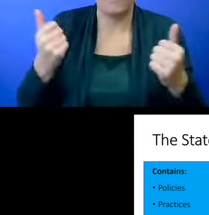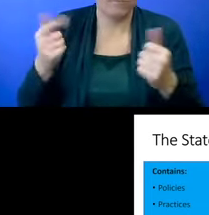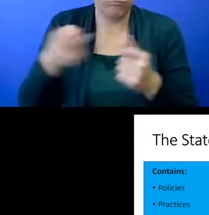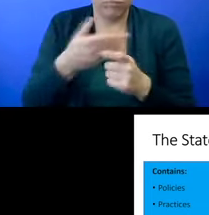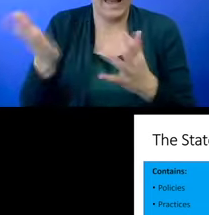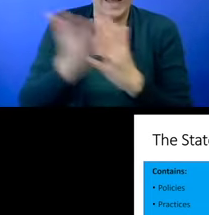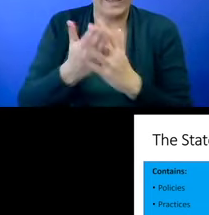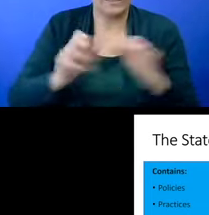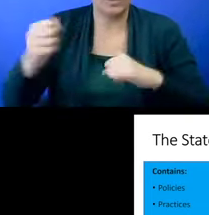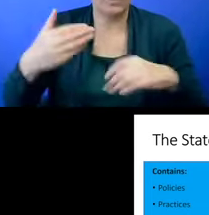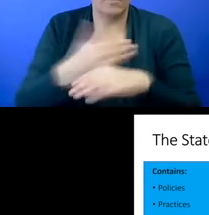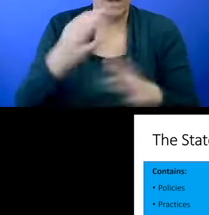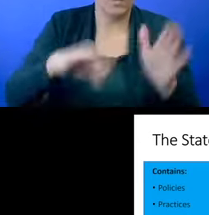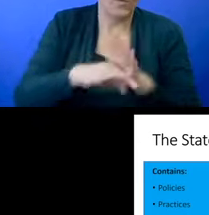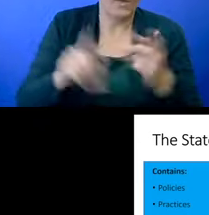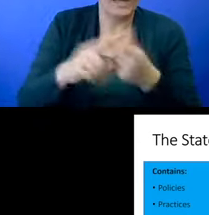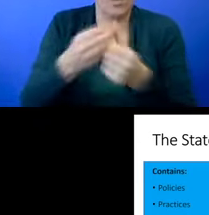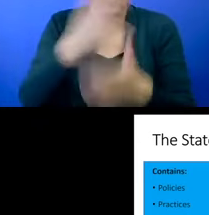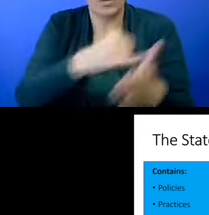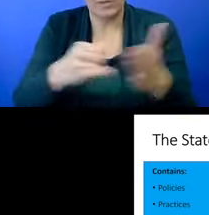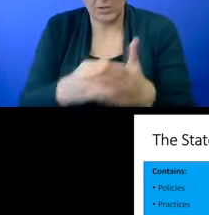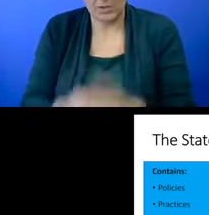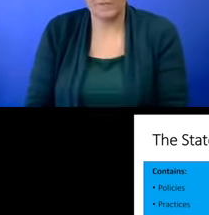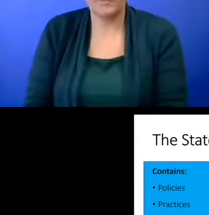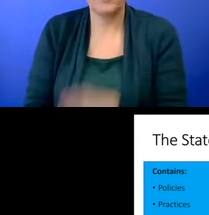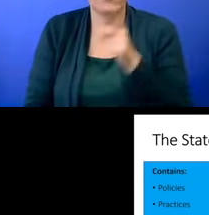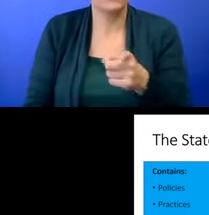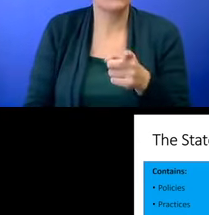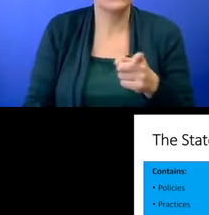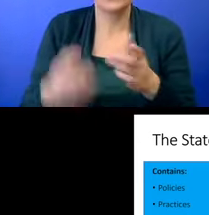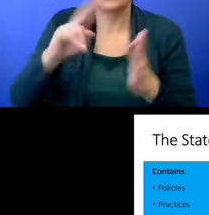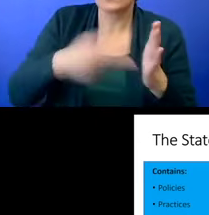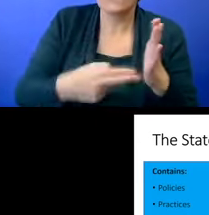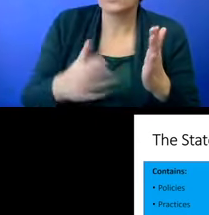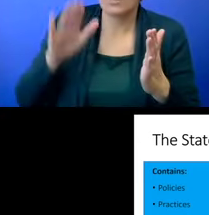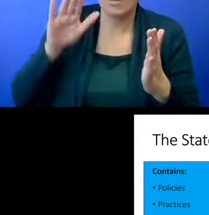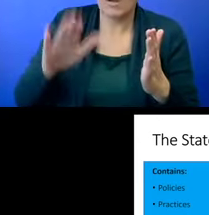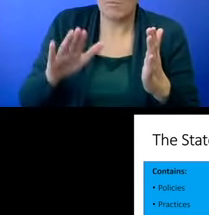Now the Convention doesn't oblige the State to allocate any particular budgets or resources,